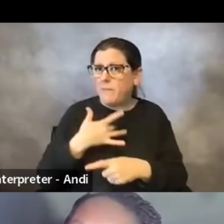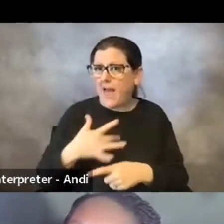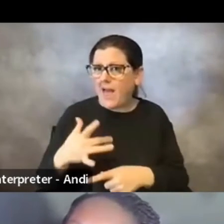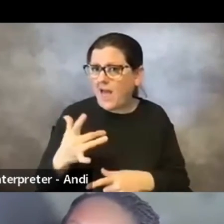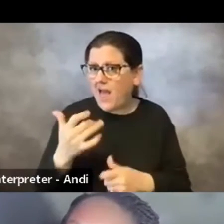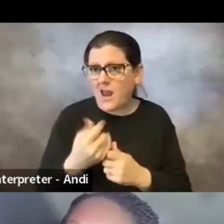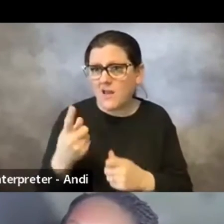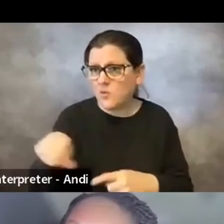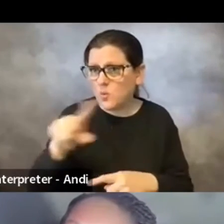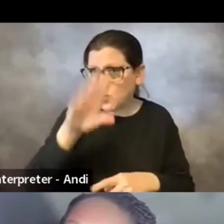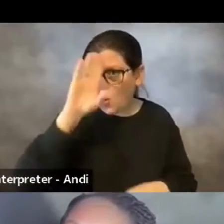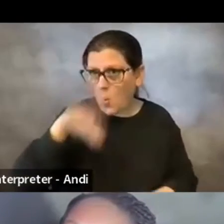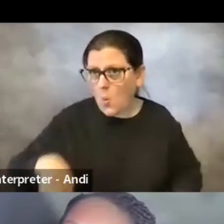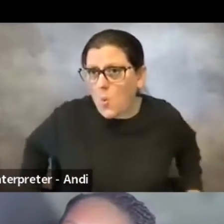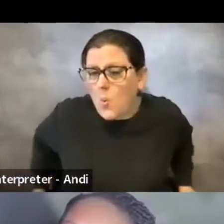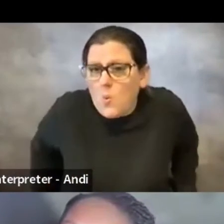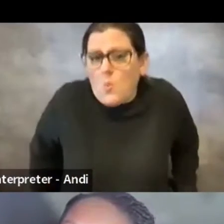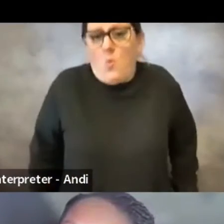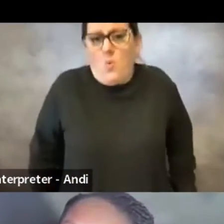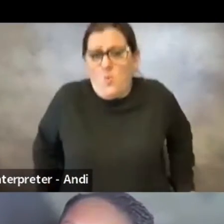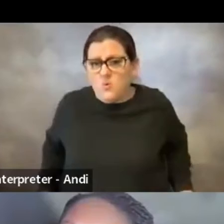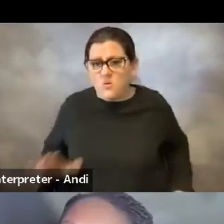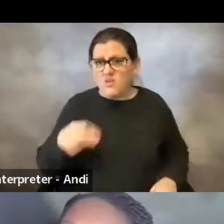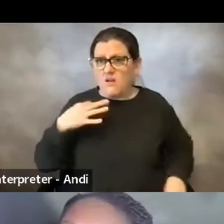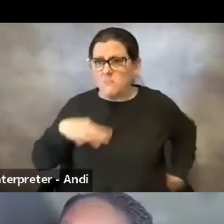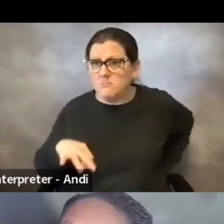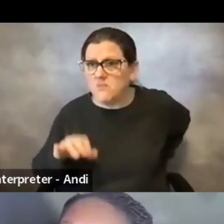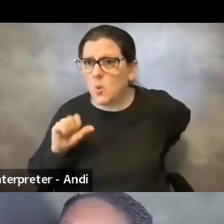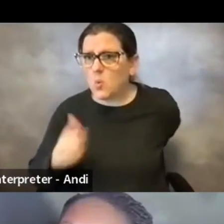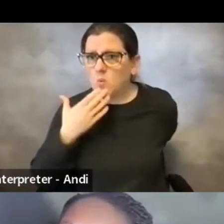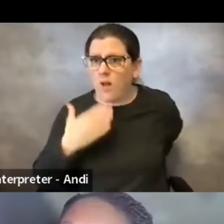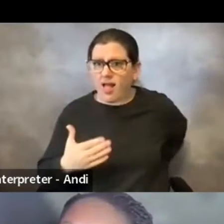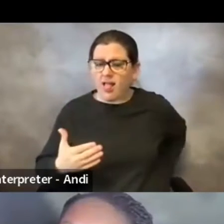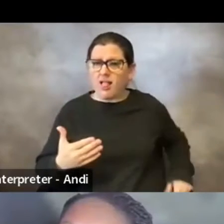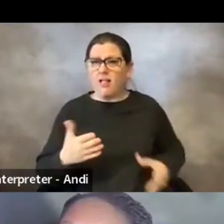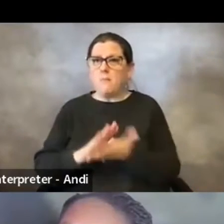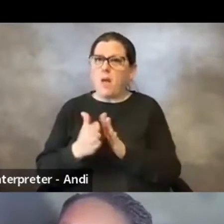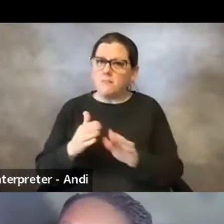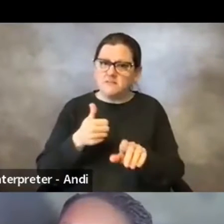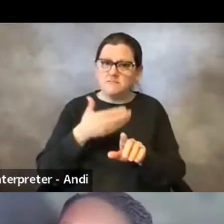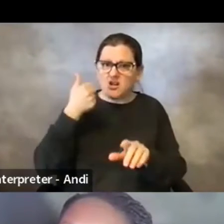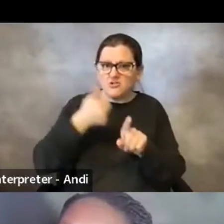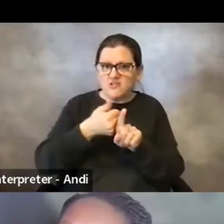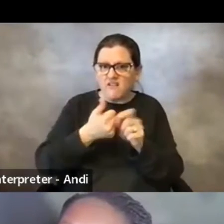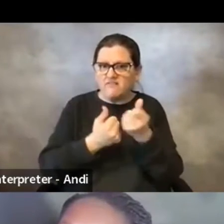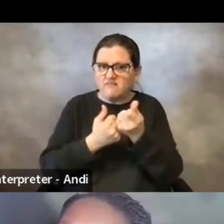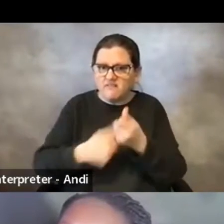know of that might work? Well, you know, as Martin and and talk a little bit about being a better self advocate. I'm wondering if there are some management tools available.